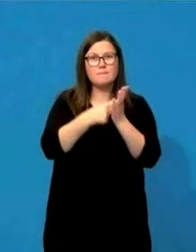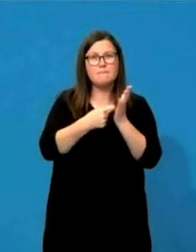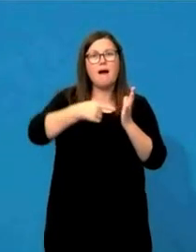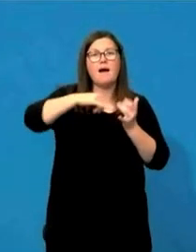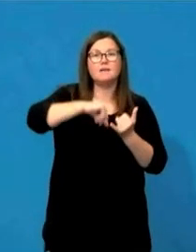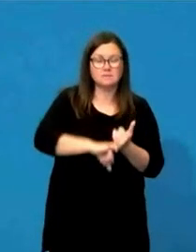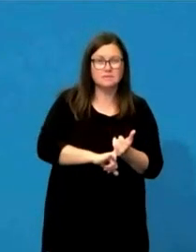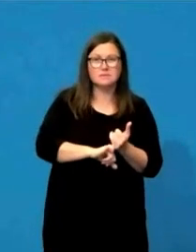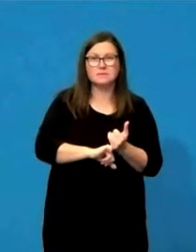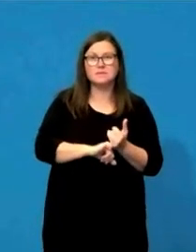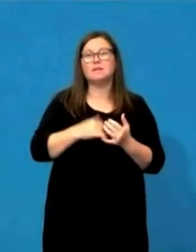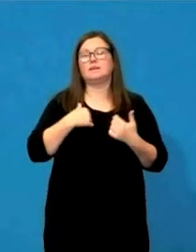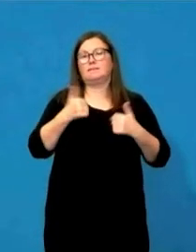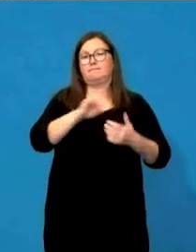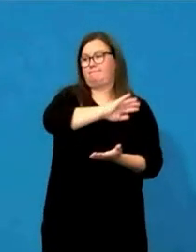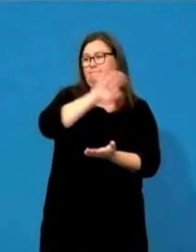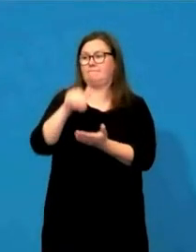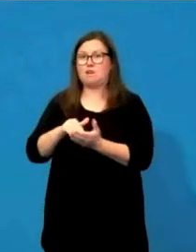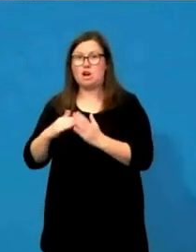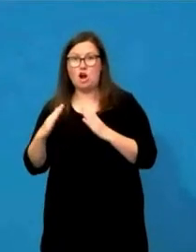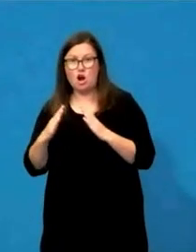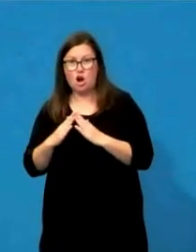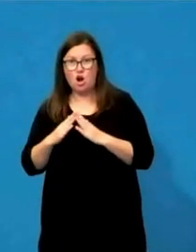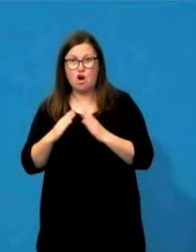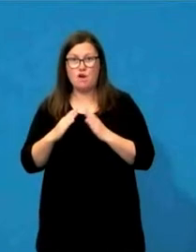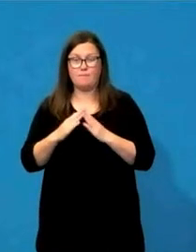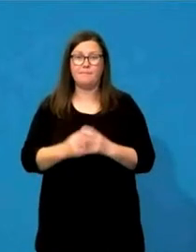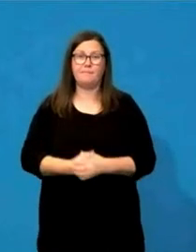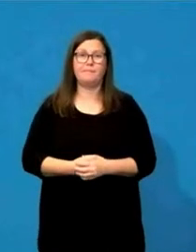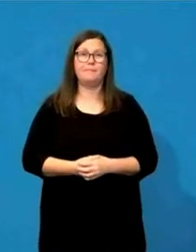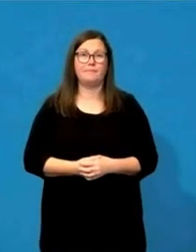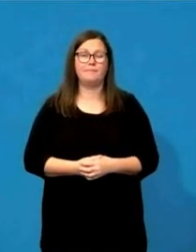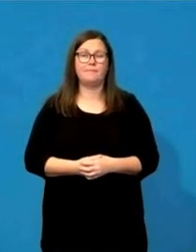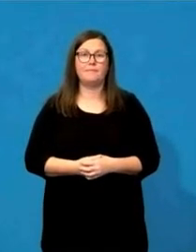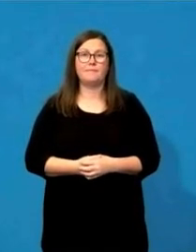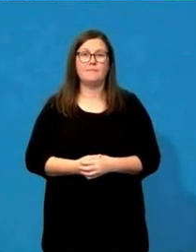I have given it to Far North to get them to fix up the chair.